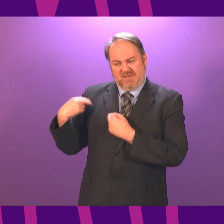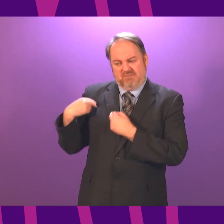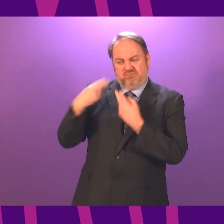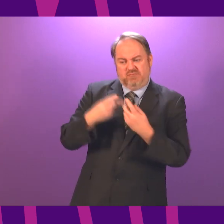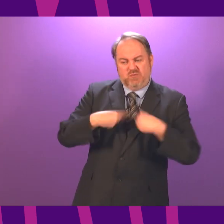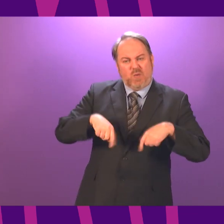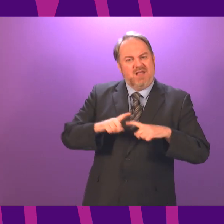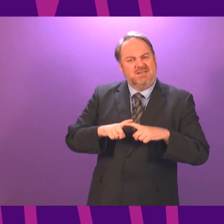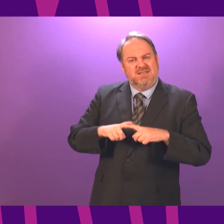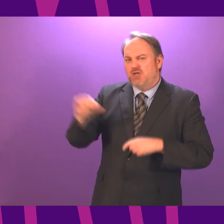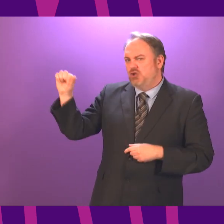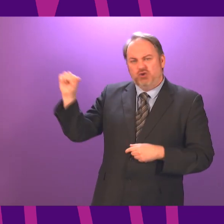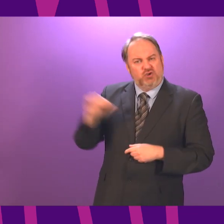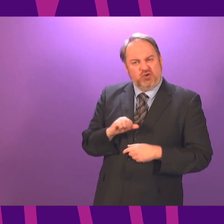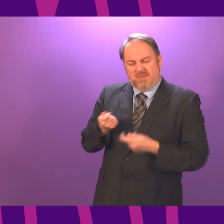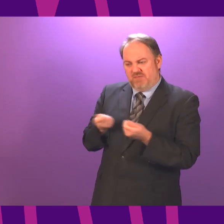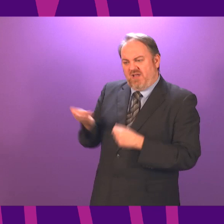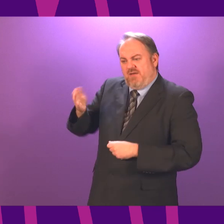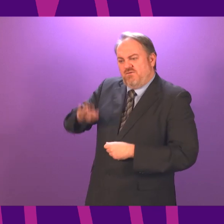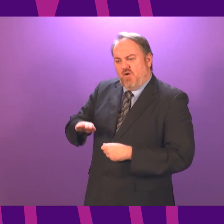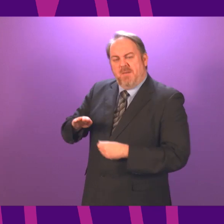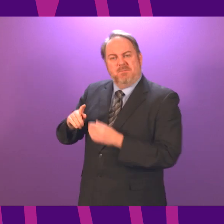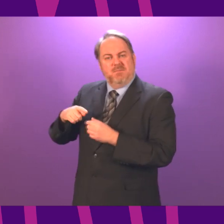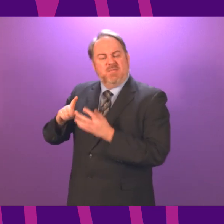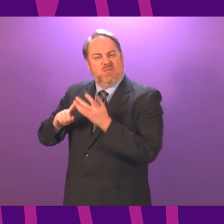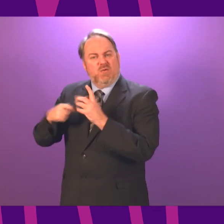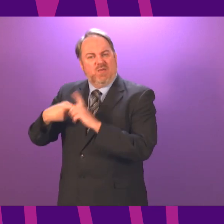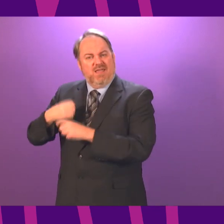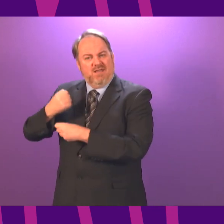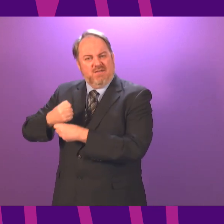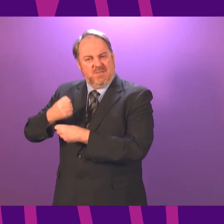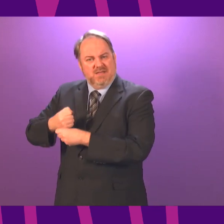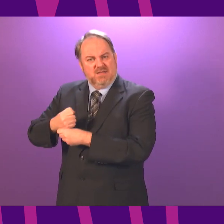is vital that clarity be given urgently, and that we receive our fair share of funding.